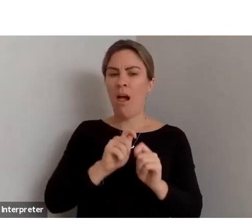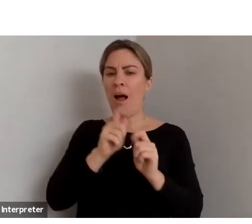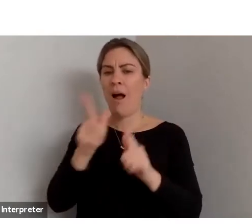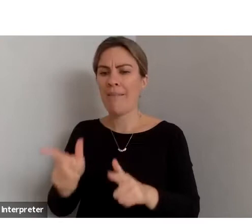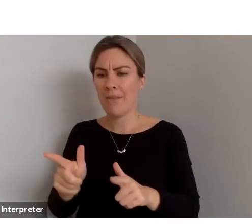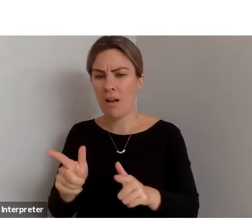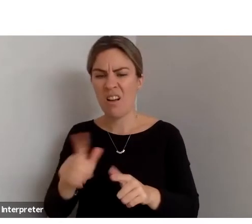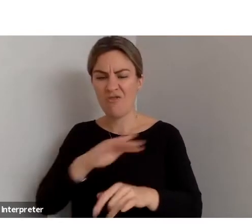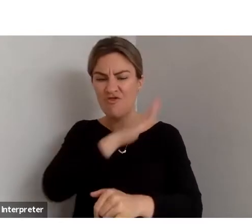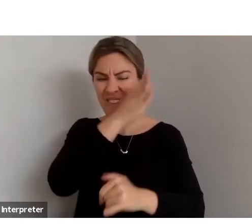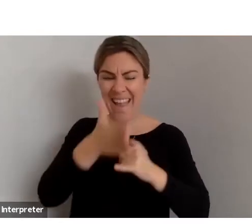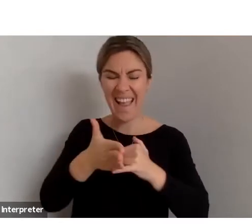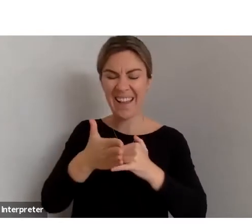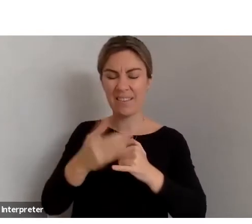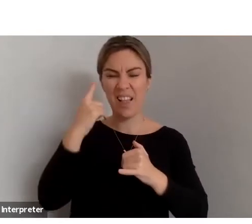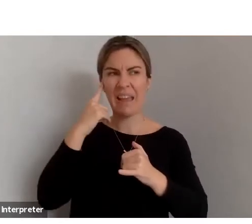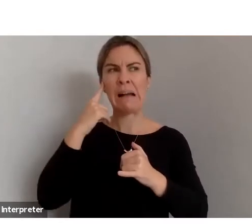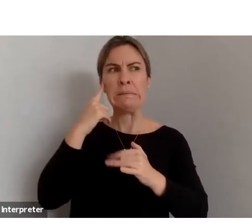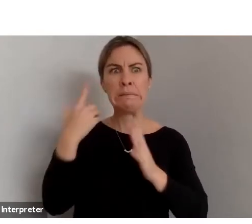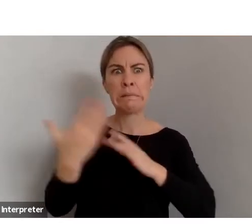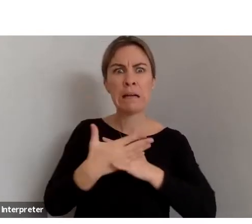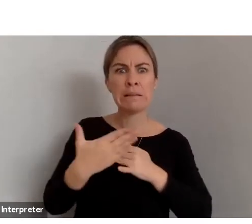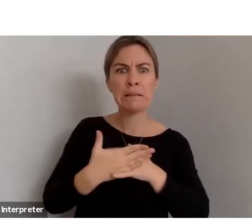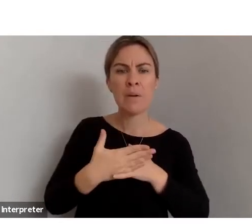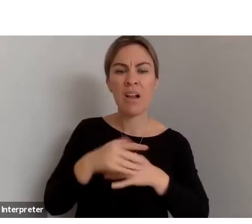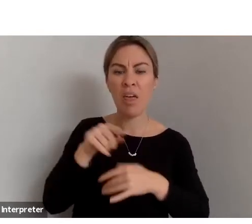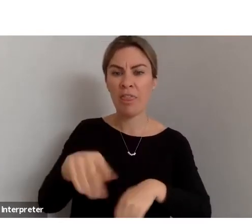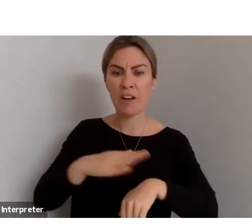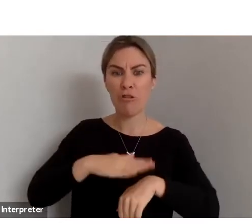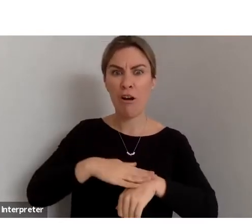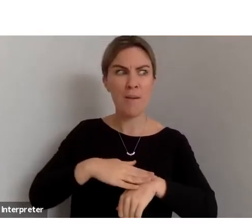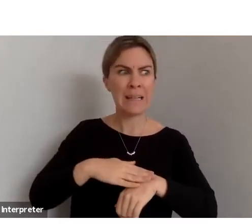It is at that point where there is no time, money, there was no